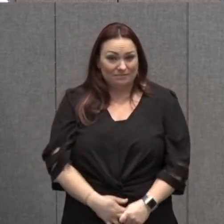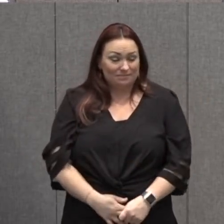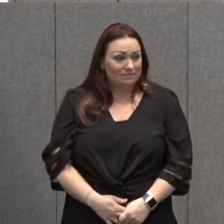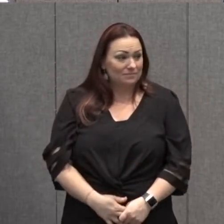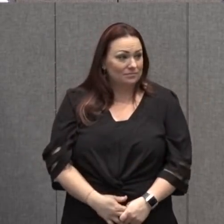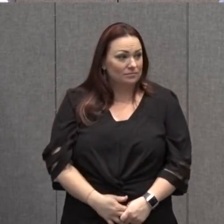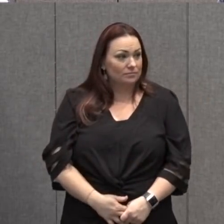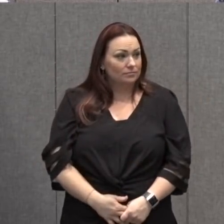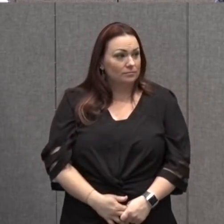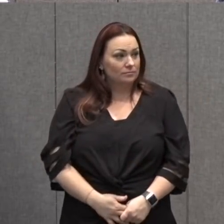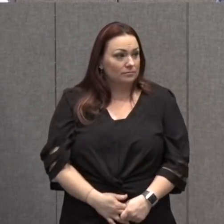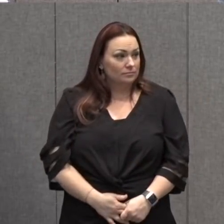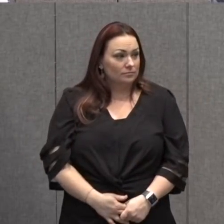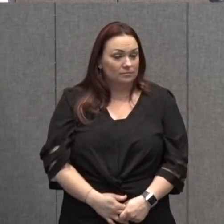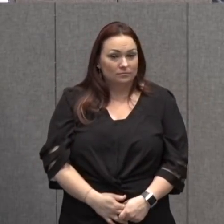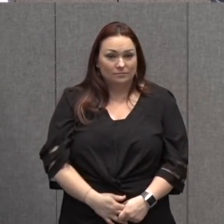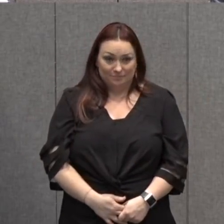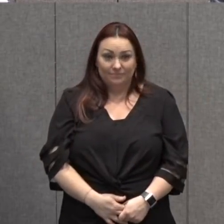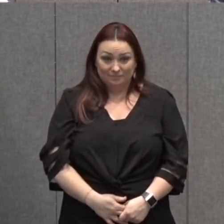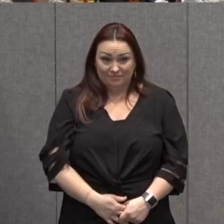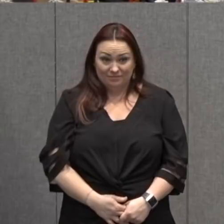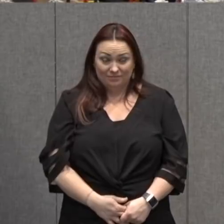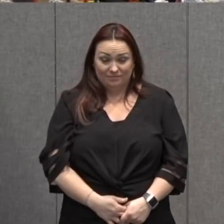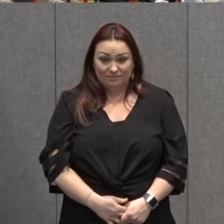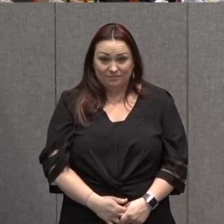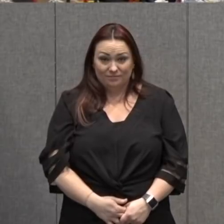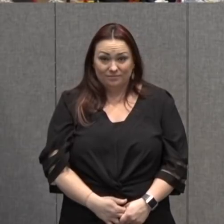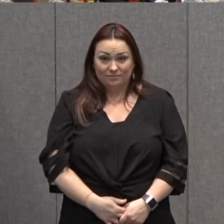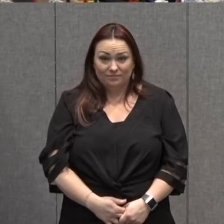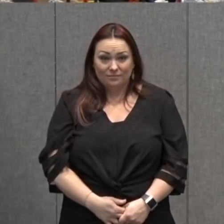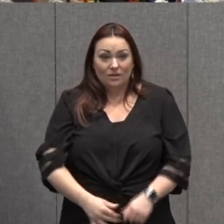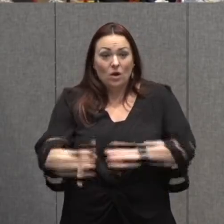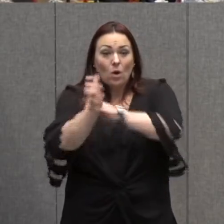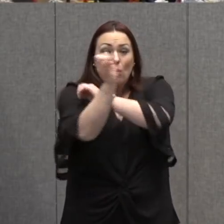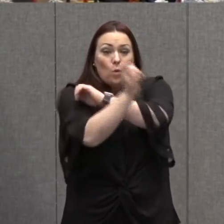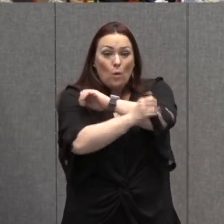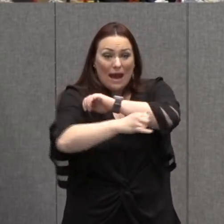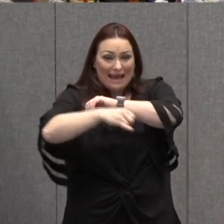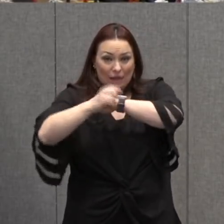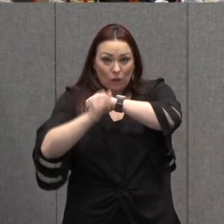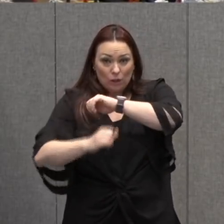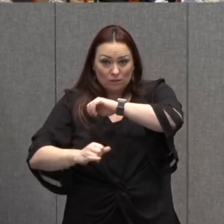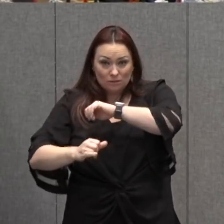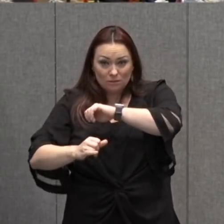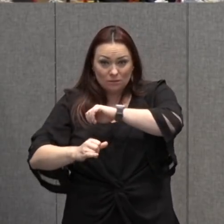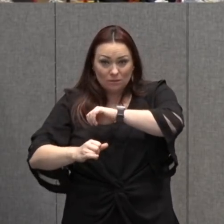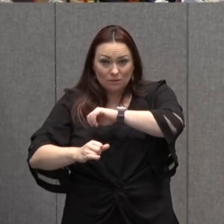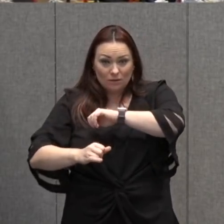Okay. All right, whale, whack, I like the sound of that word.